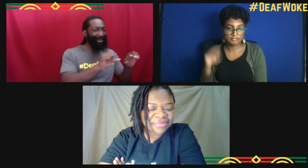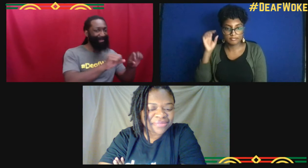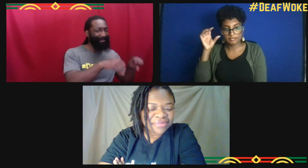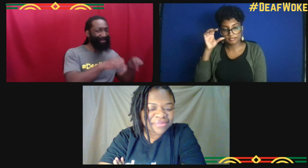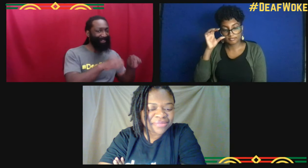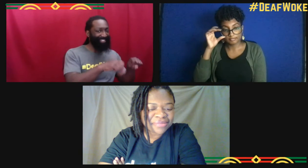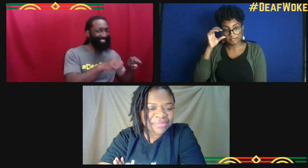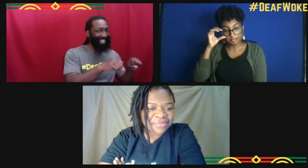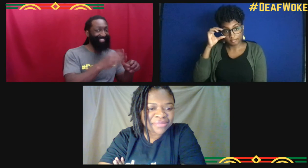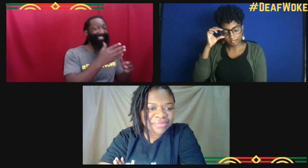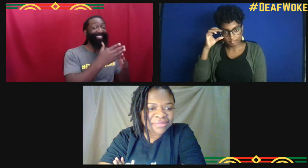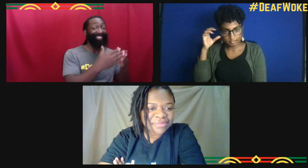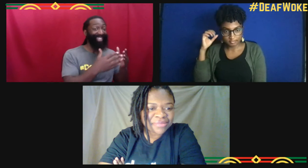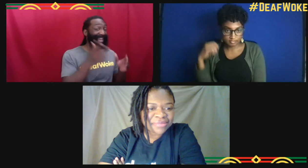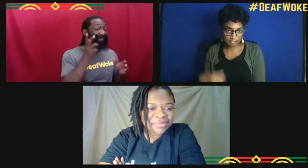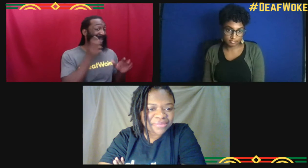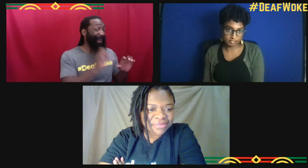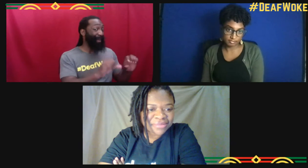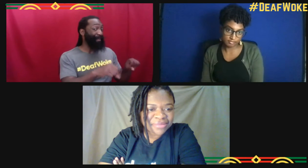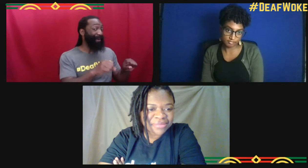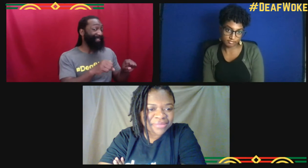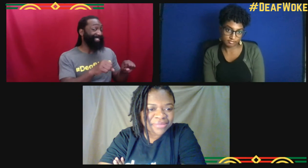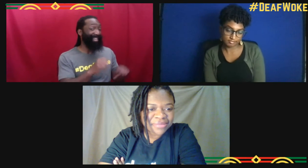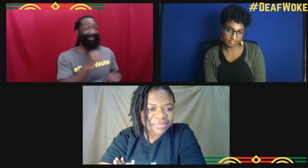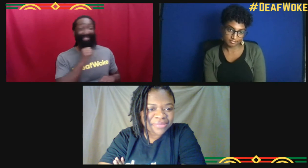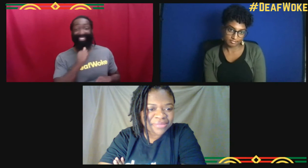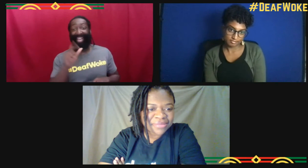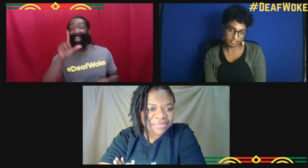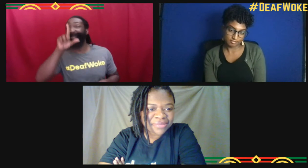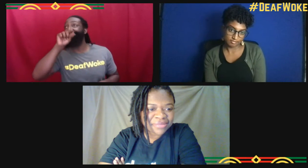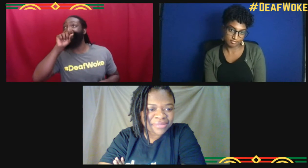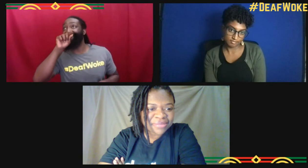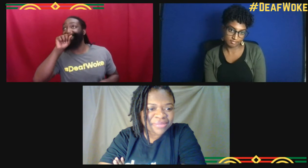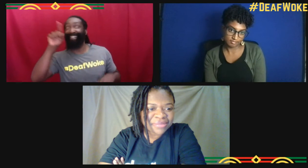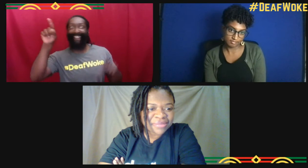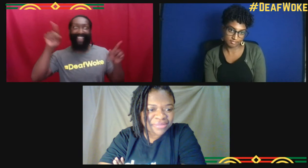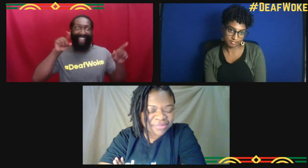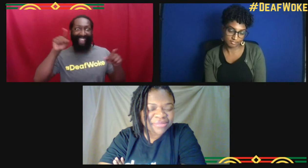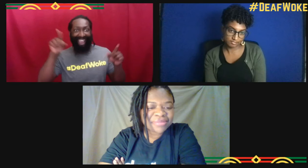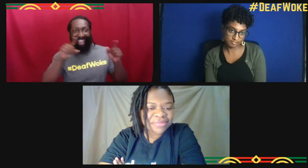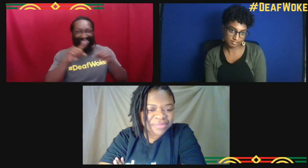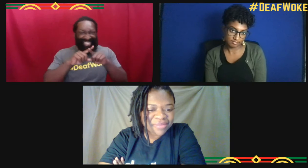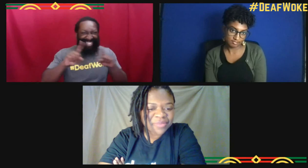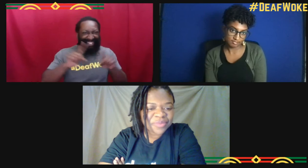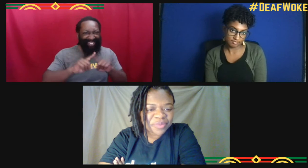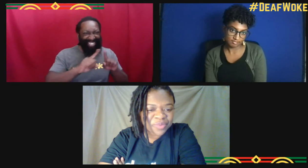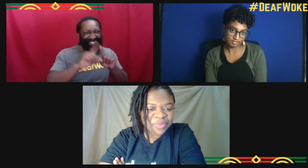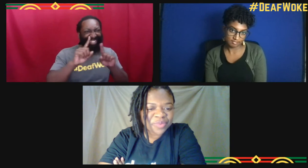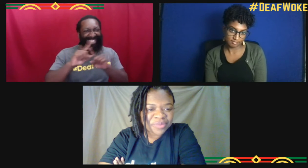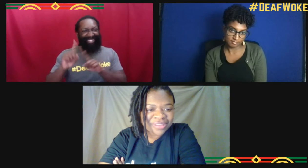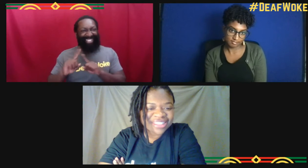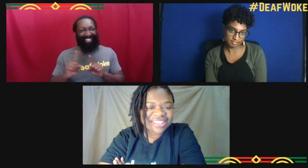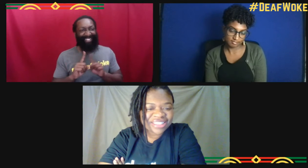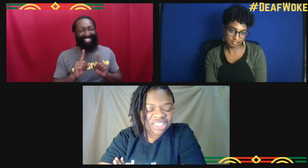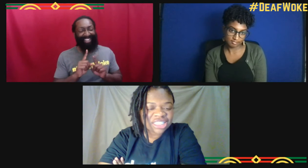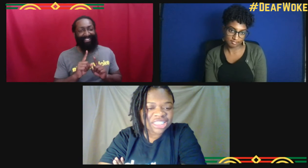some deaf people can hear birds some can hear motorcycles, some can't hear motorcycles some can't hear birds